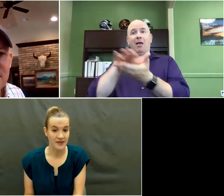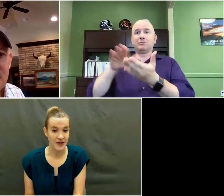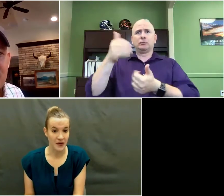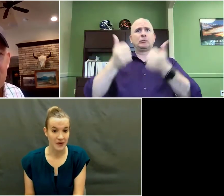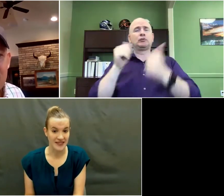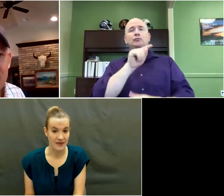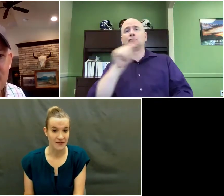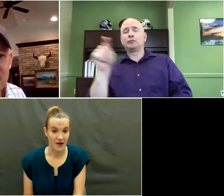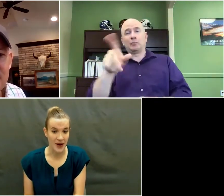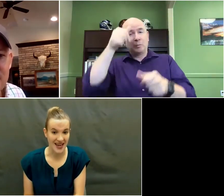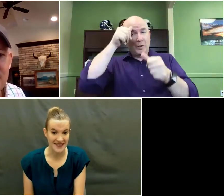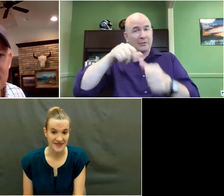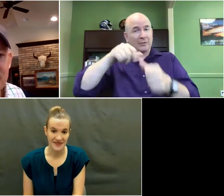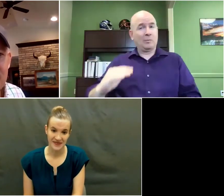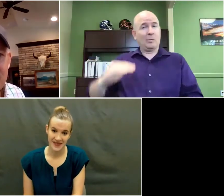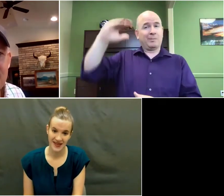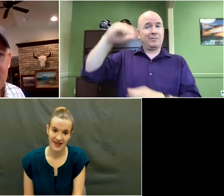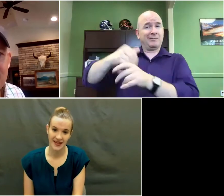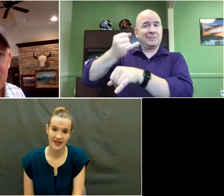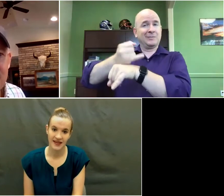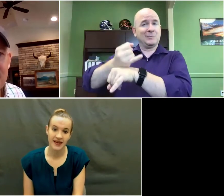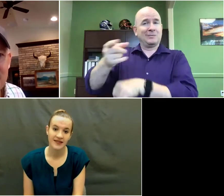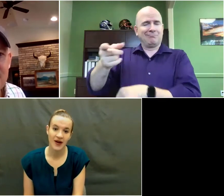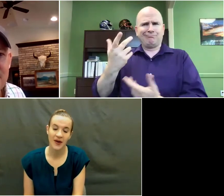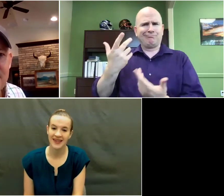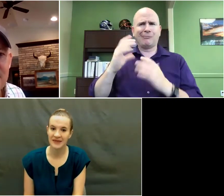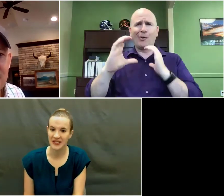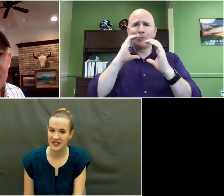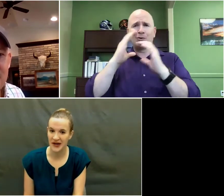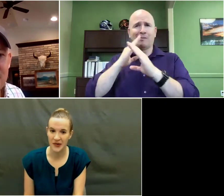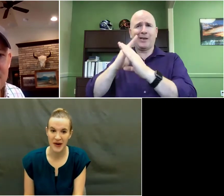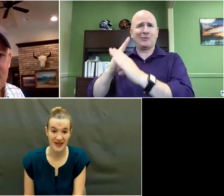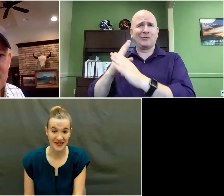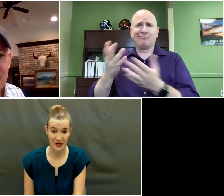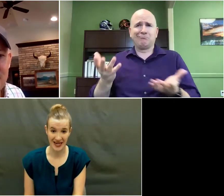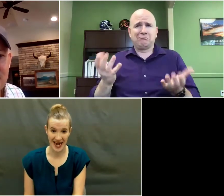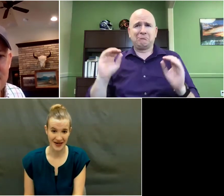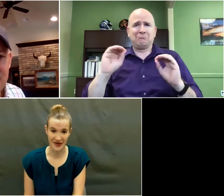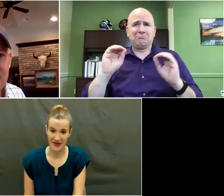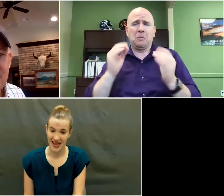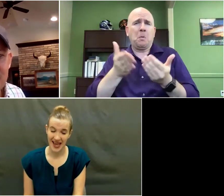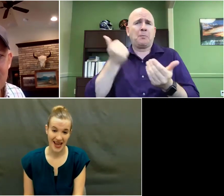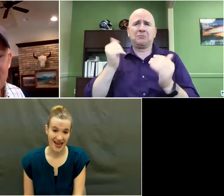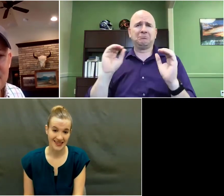to go to a place that was far away. So as I mentioned, I grew up in Gooding Idaho. And